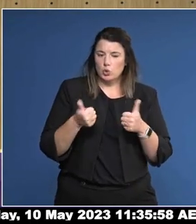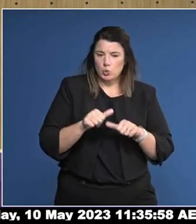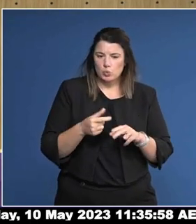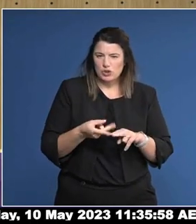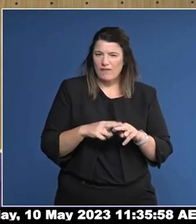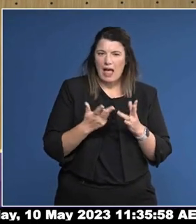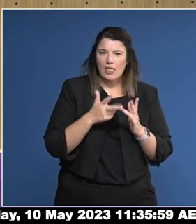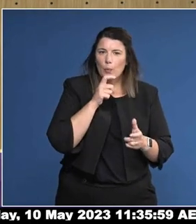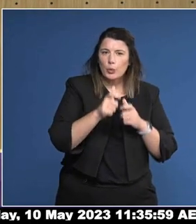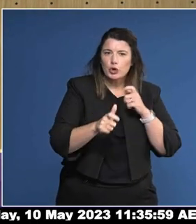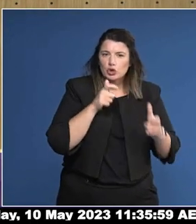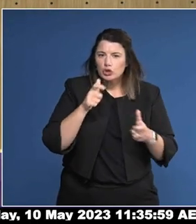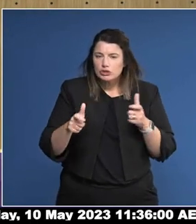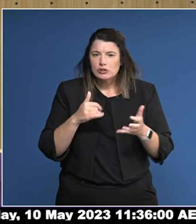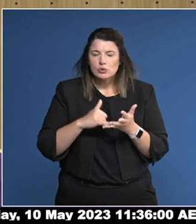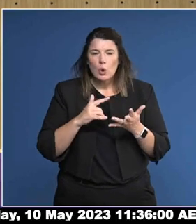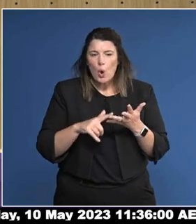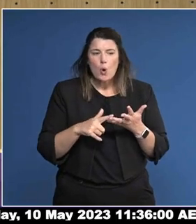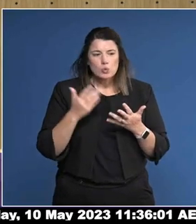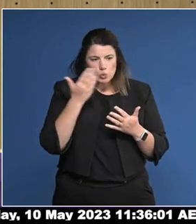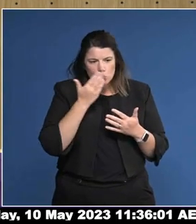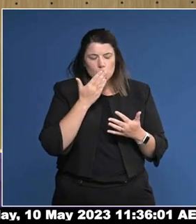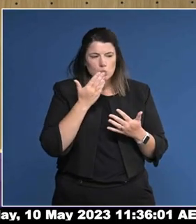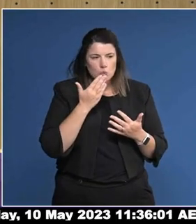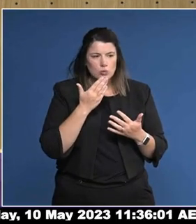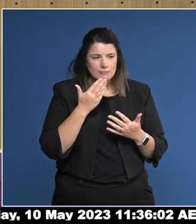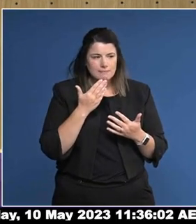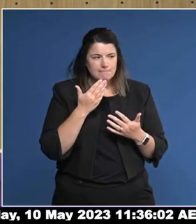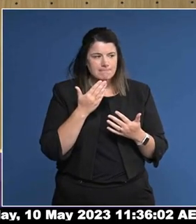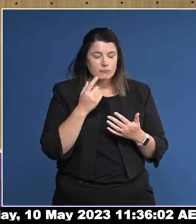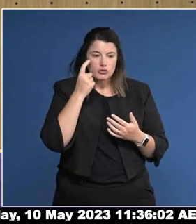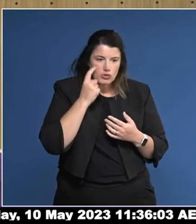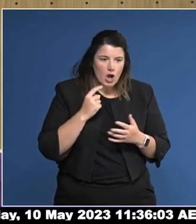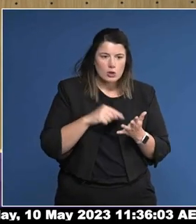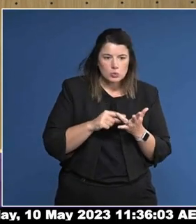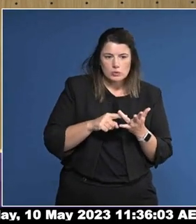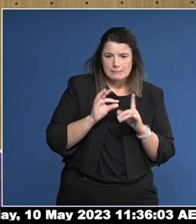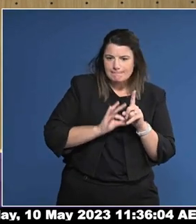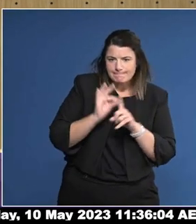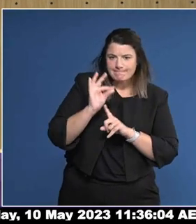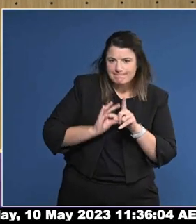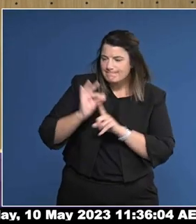So, the school was continually attempting to increase their communication.